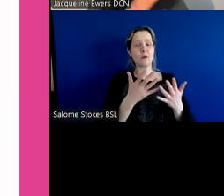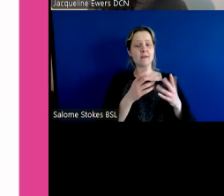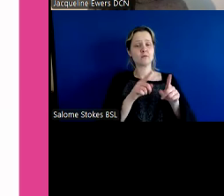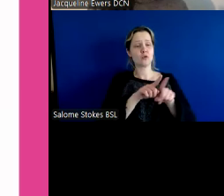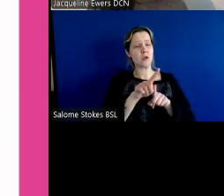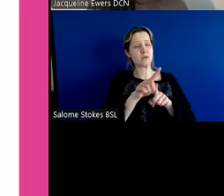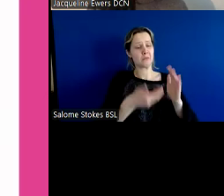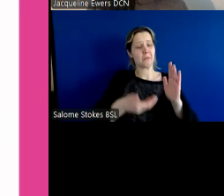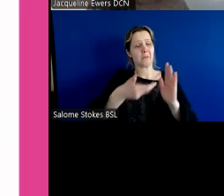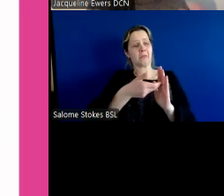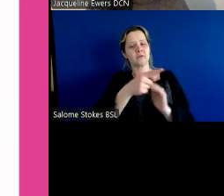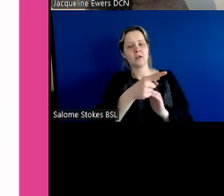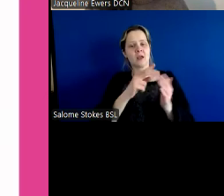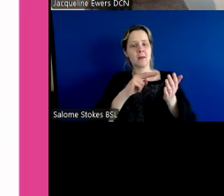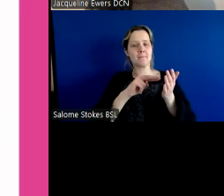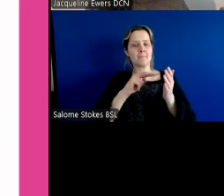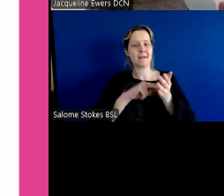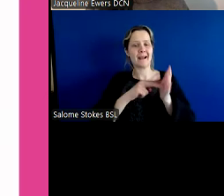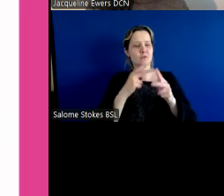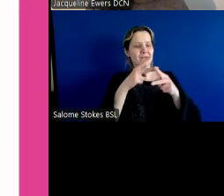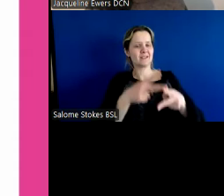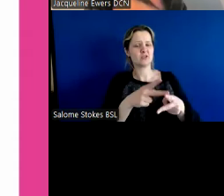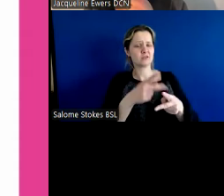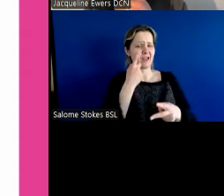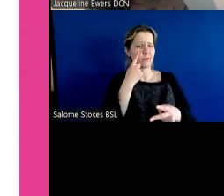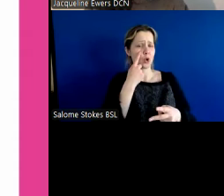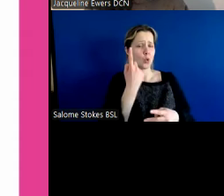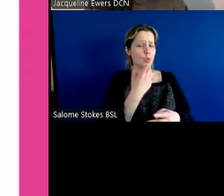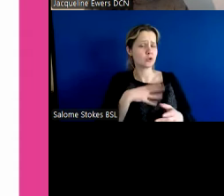Initially, it was a very light touch customer experience.